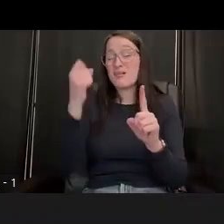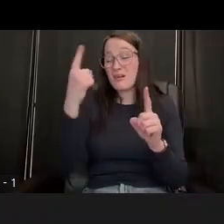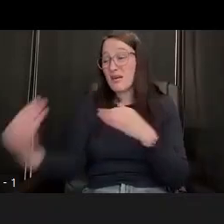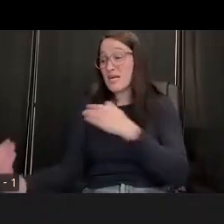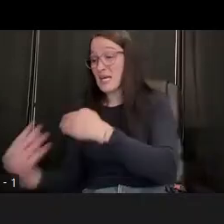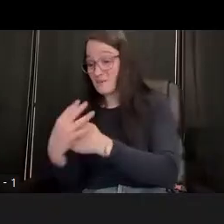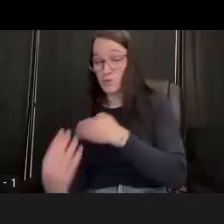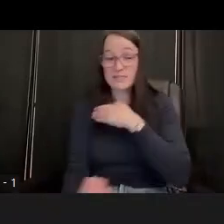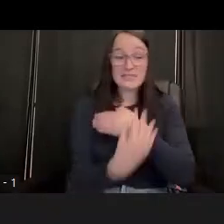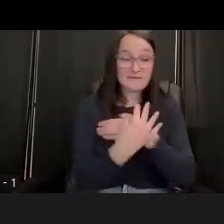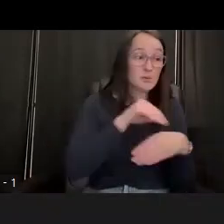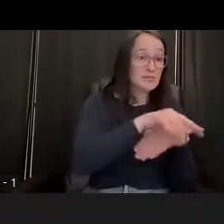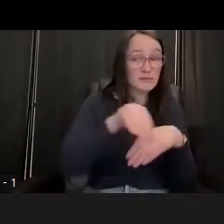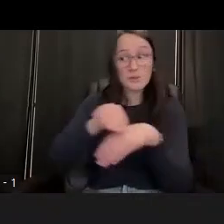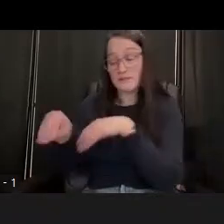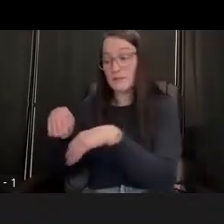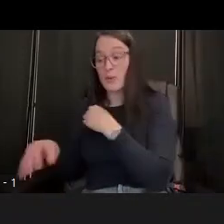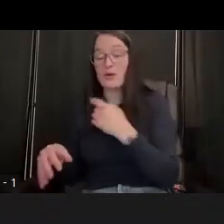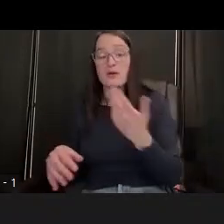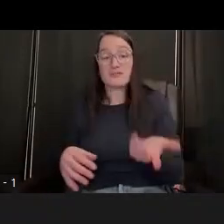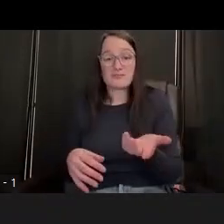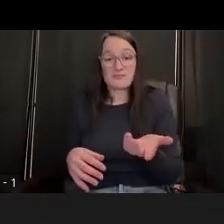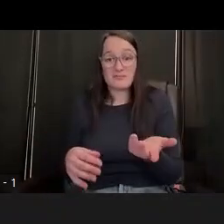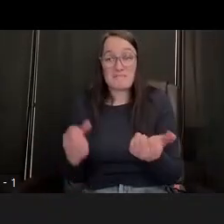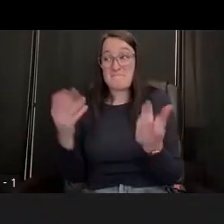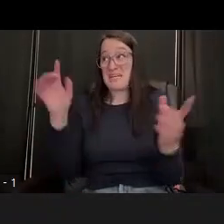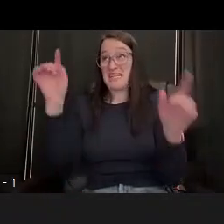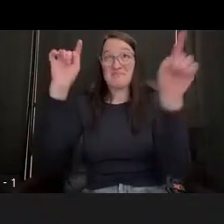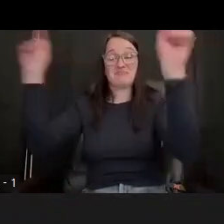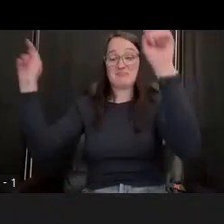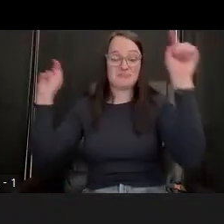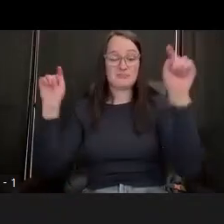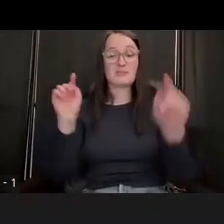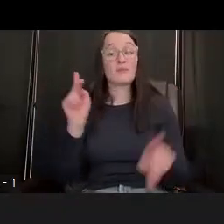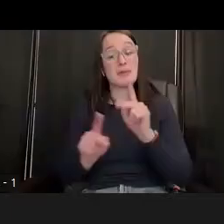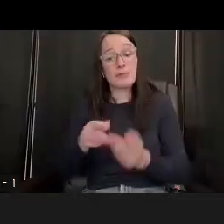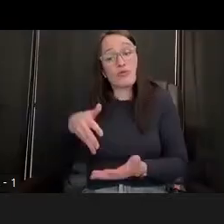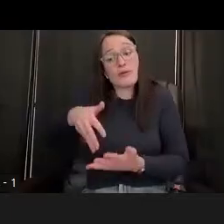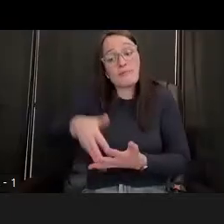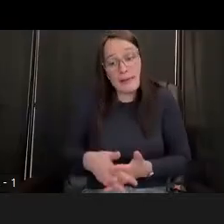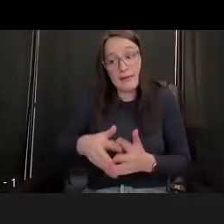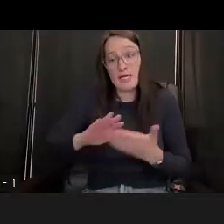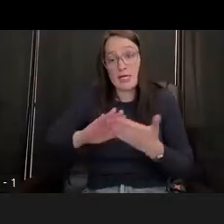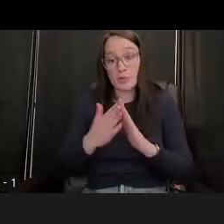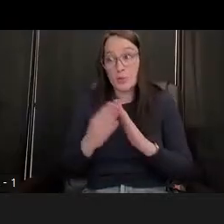embedded in a community that influences their perspective, they can take that and rise into